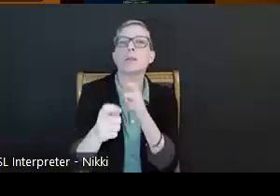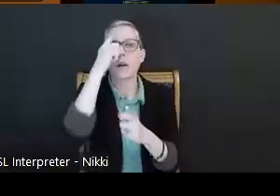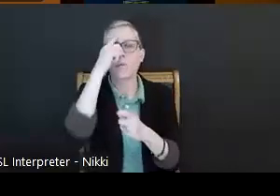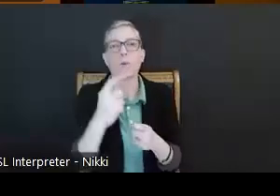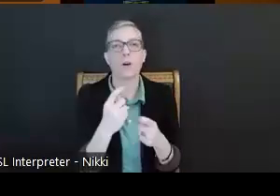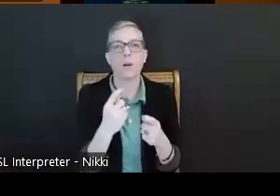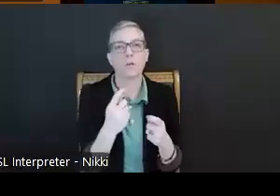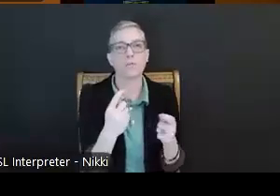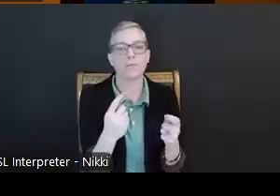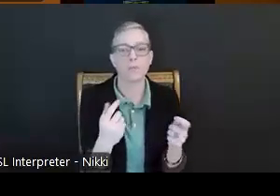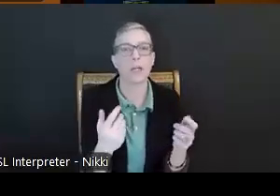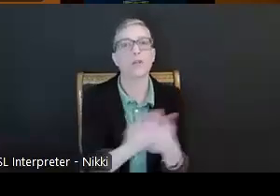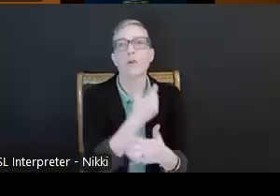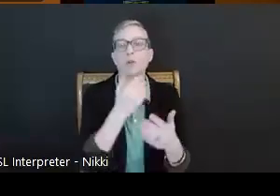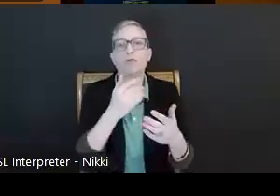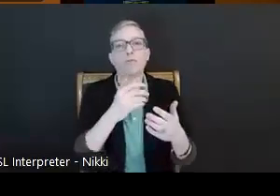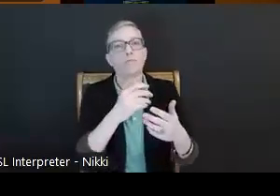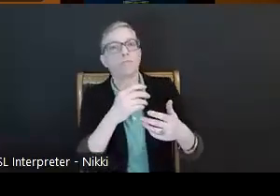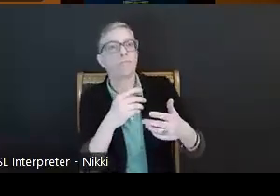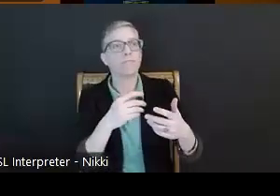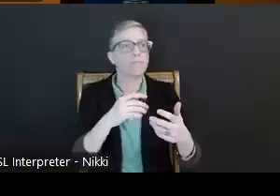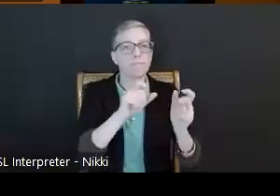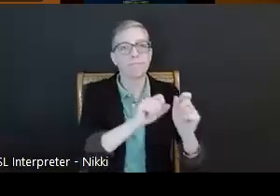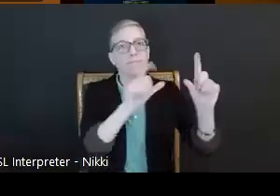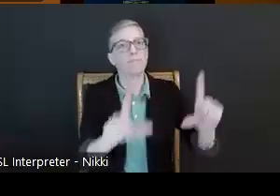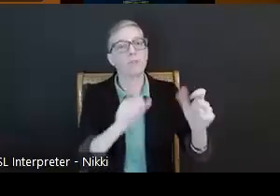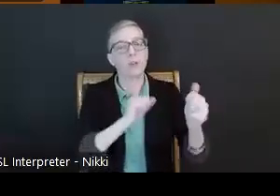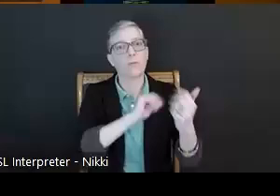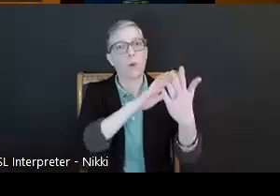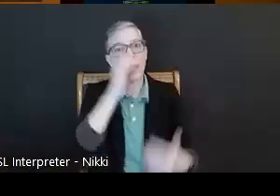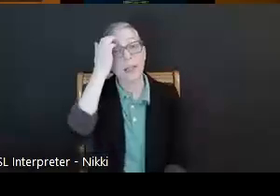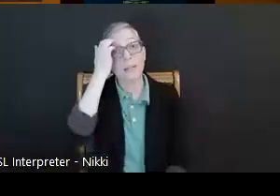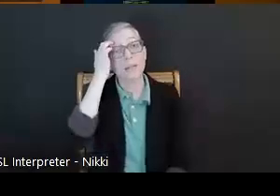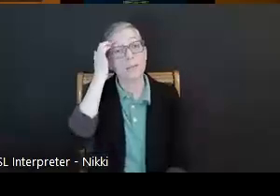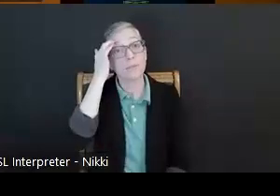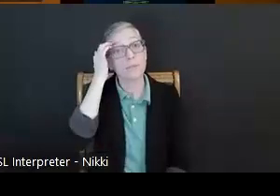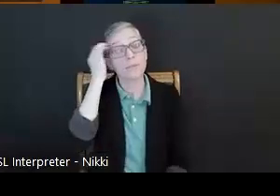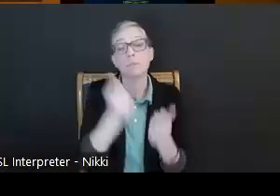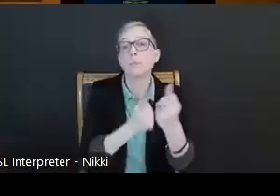to enhance emotional processing by supporting both the caregiver and the patient um specific